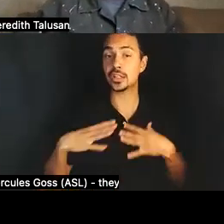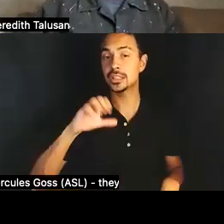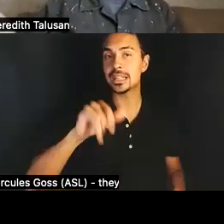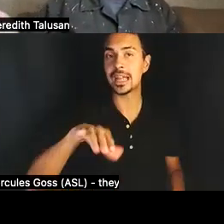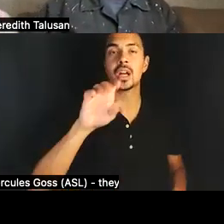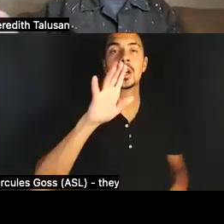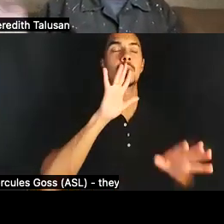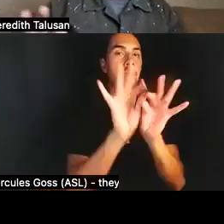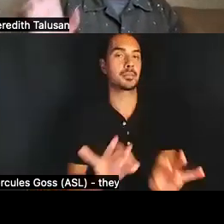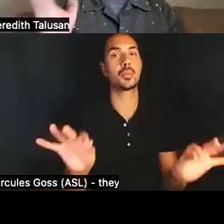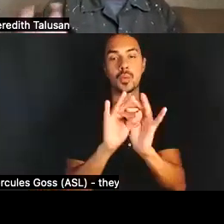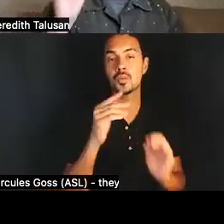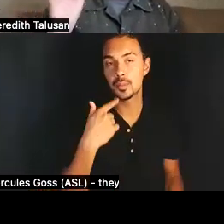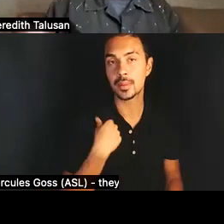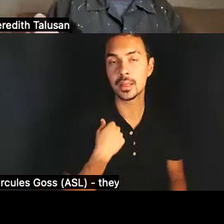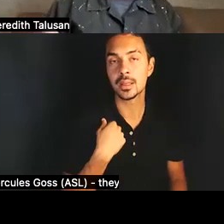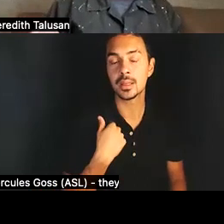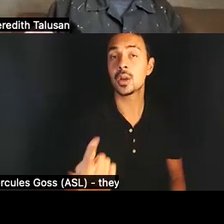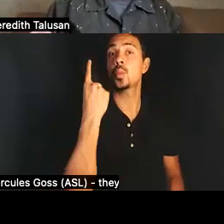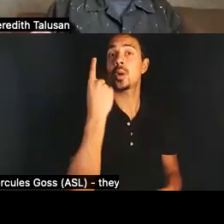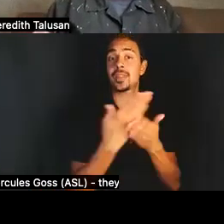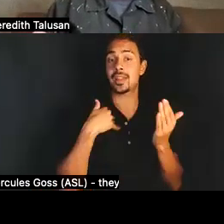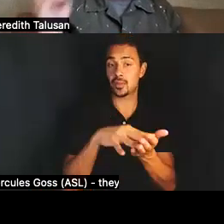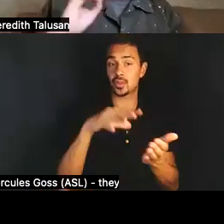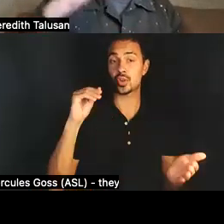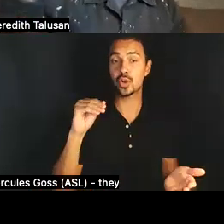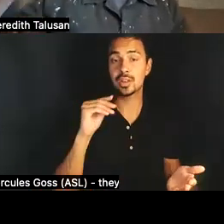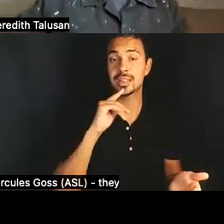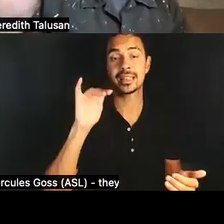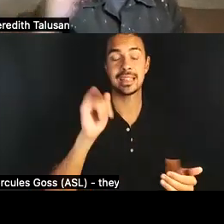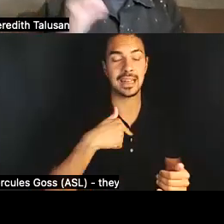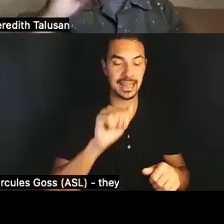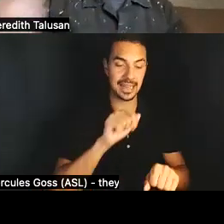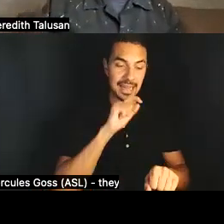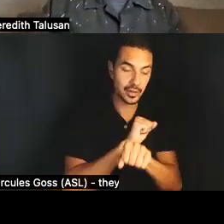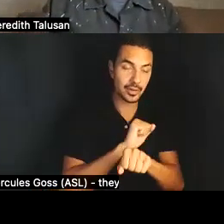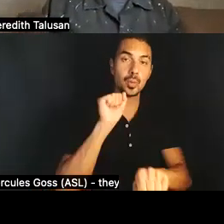and was working on fashion and lifestyle, Instagram became very important for me.